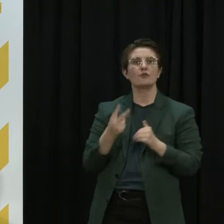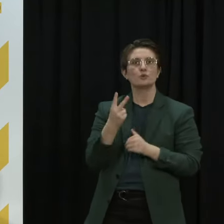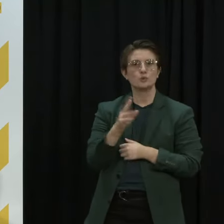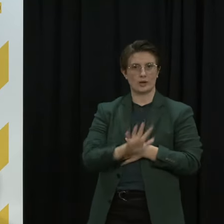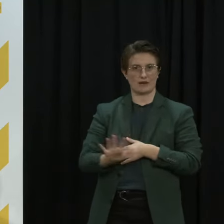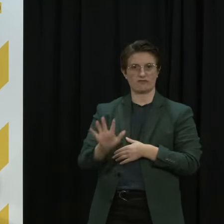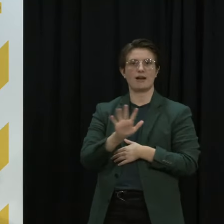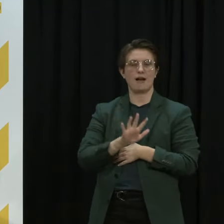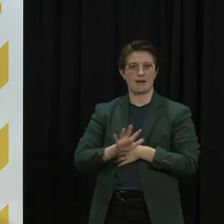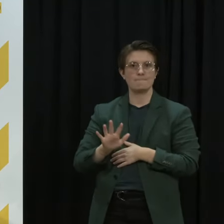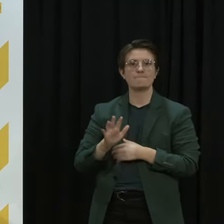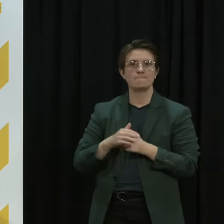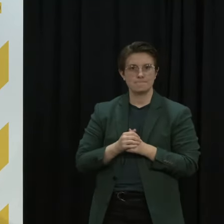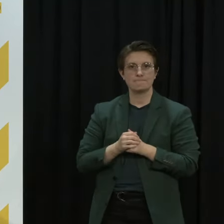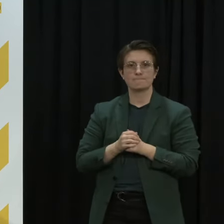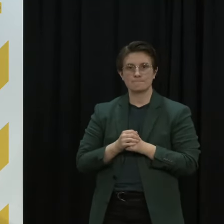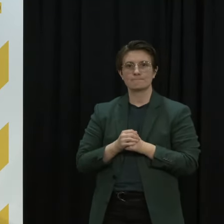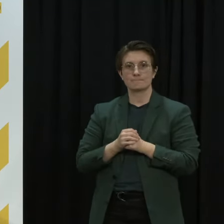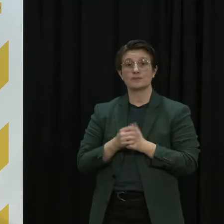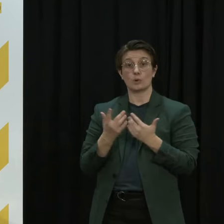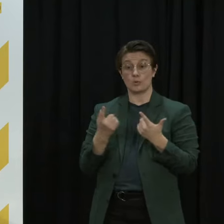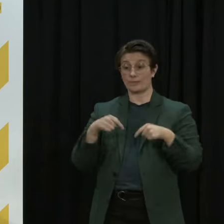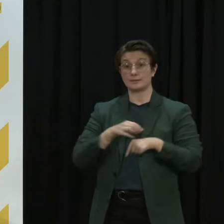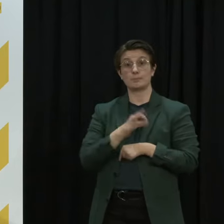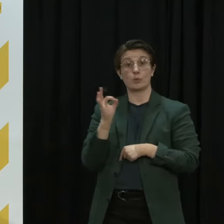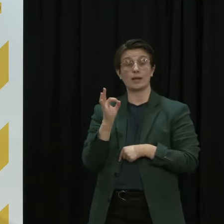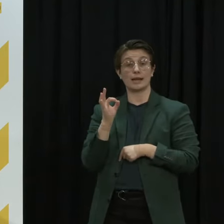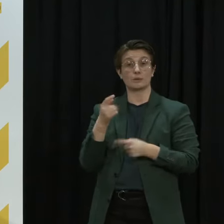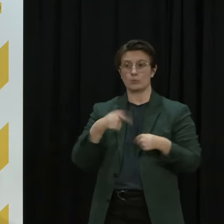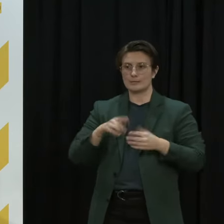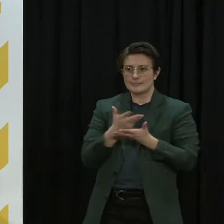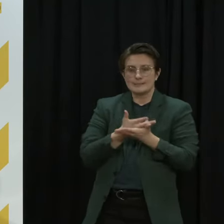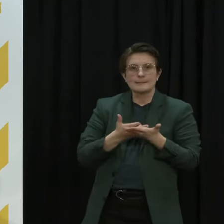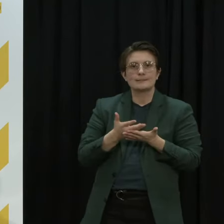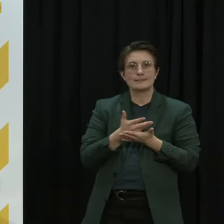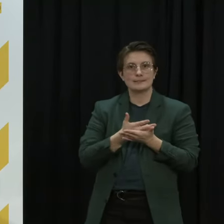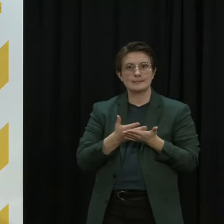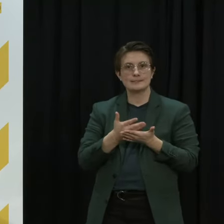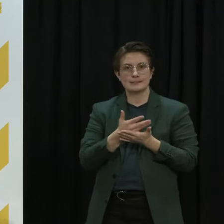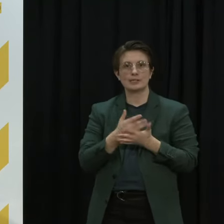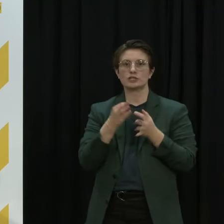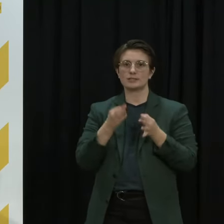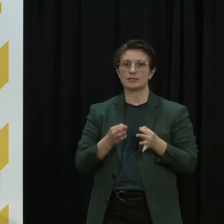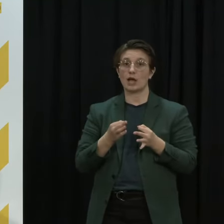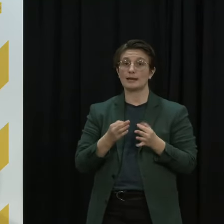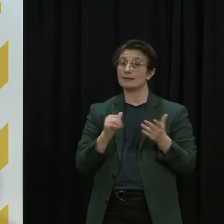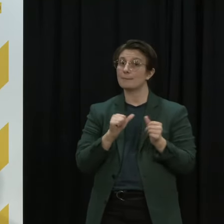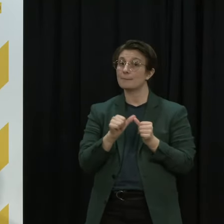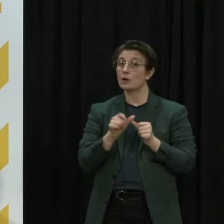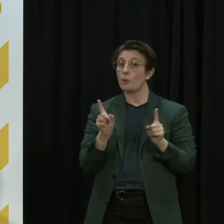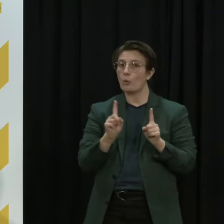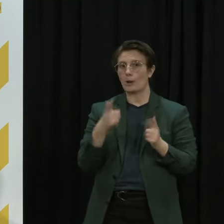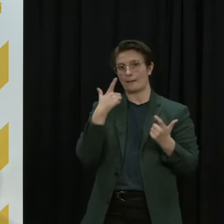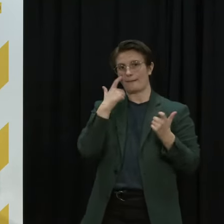news that we saw a couple of cases emerging that are outside of the existing Level 3 boundary.